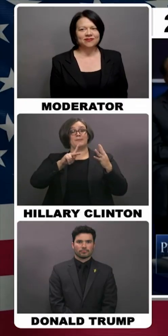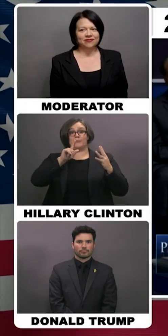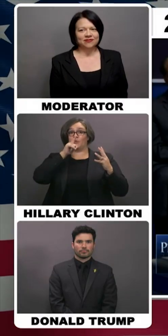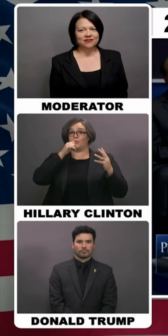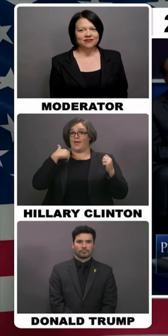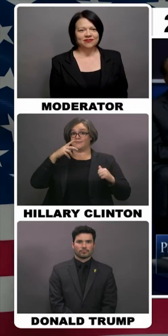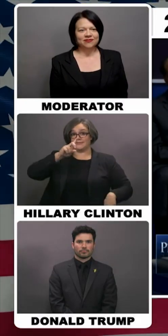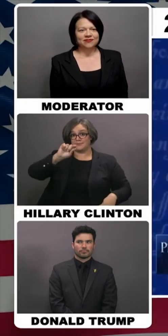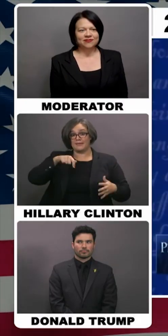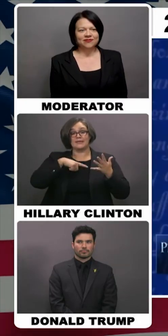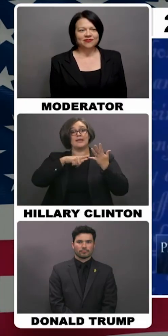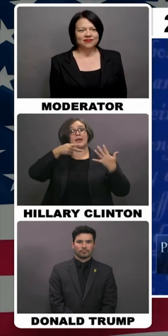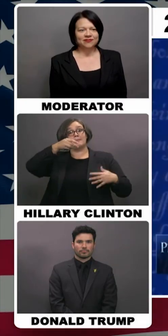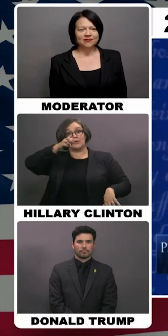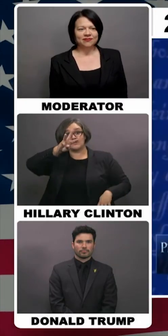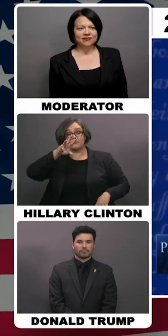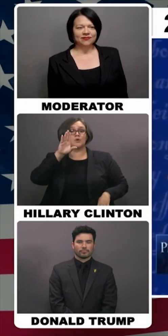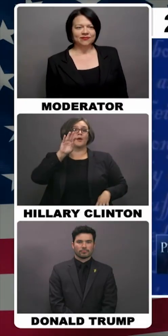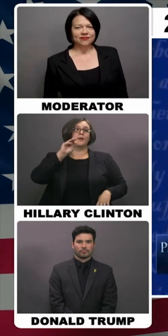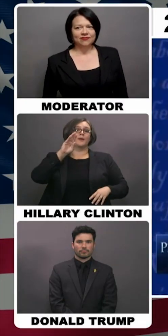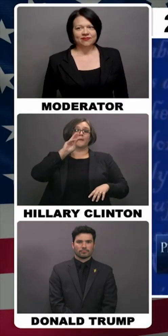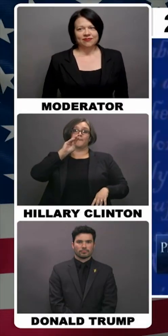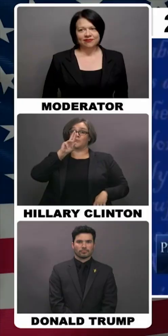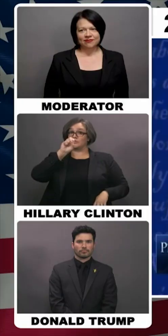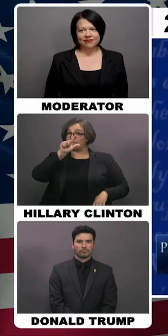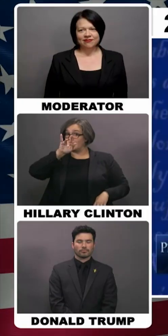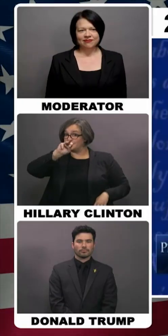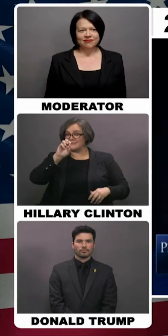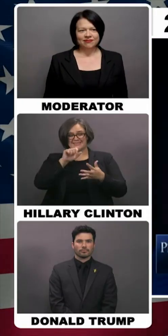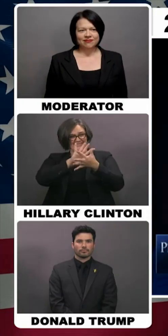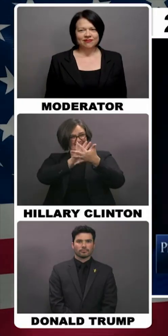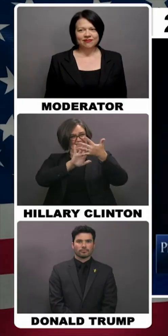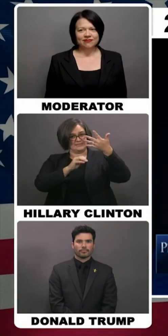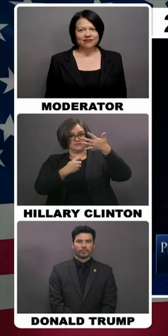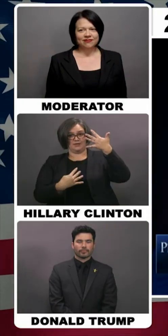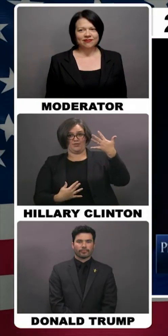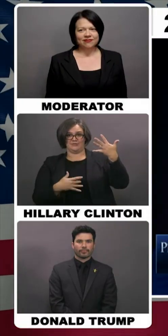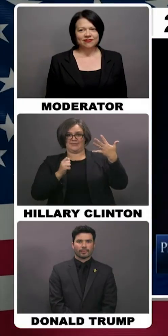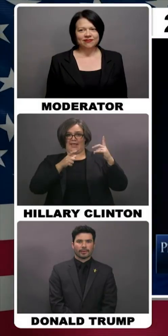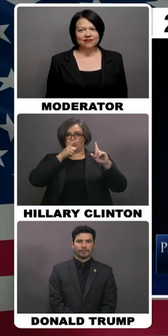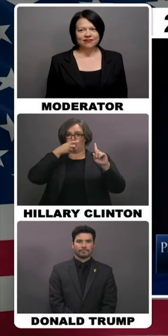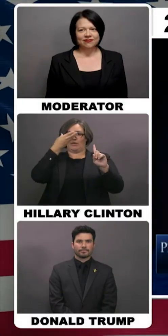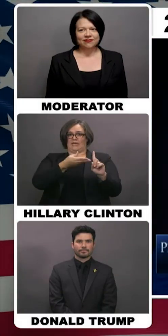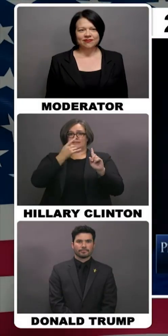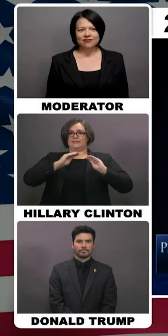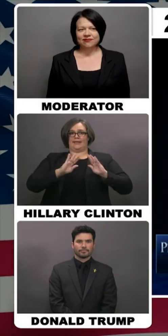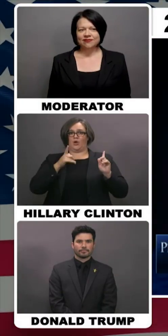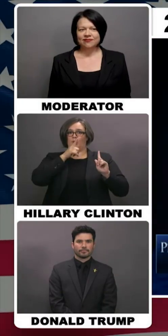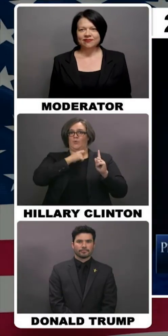POWs, Muslims, and so many others. So this is who Donald Trump is. And the question for us, the question